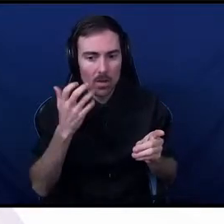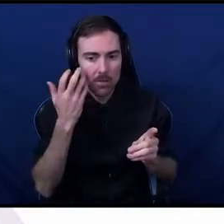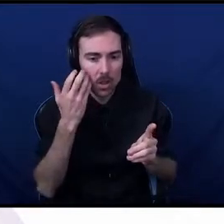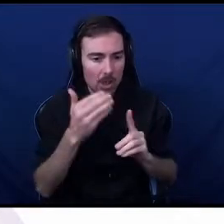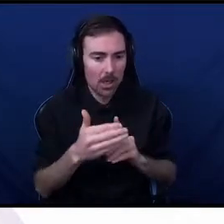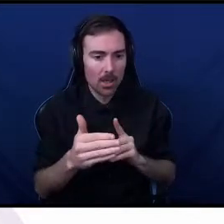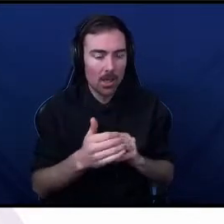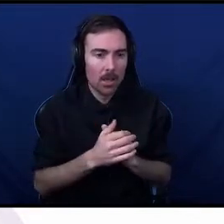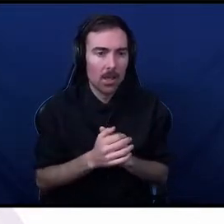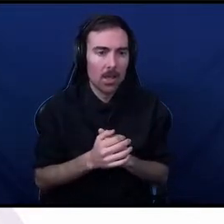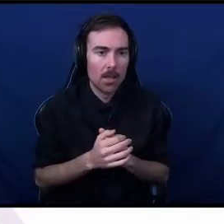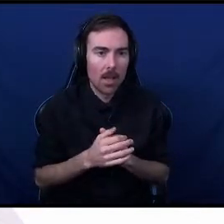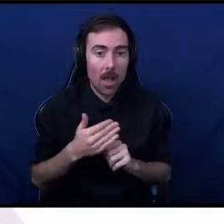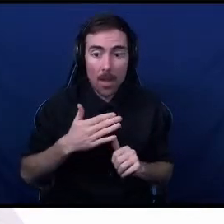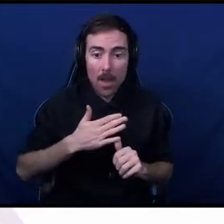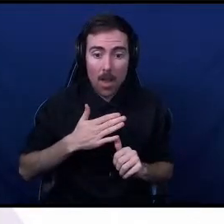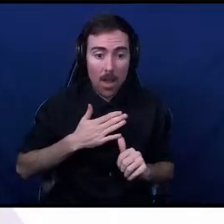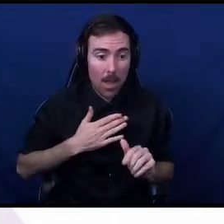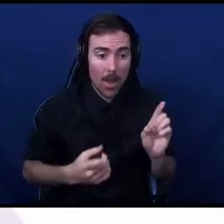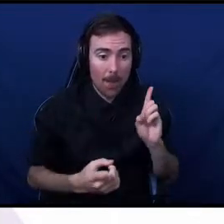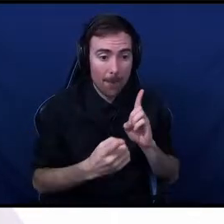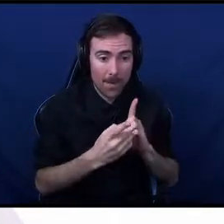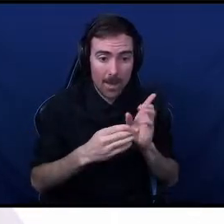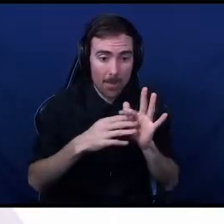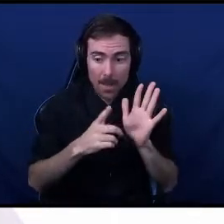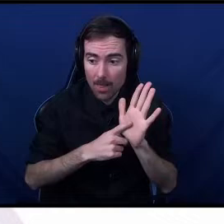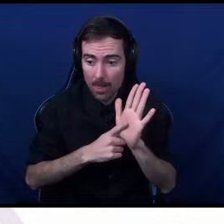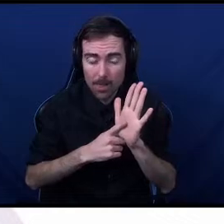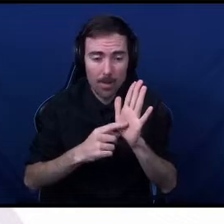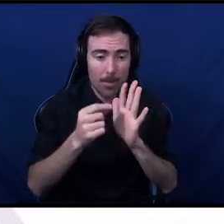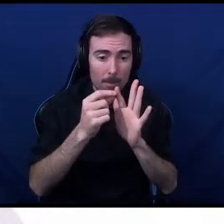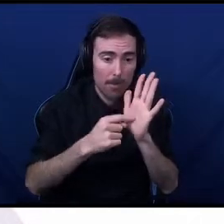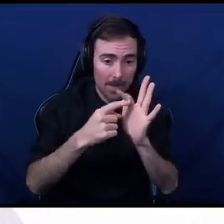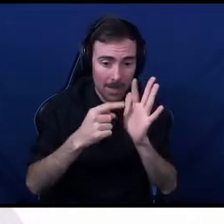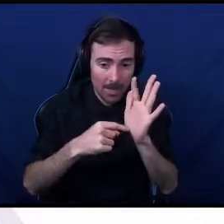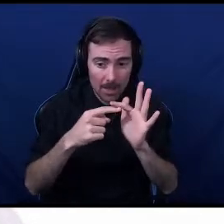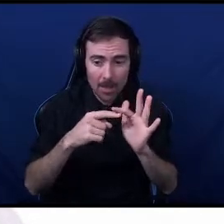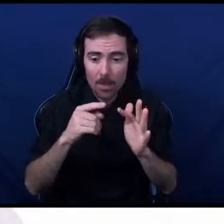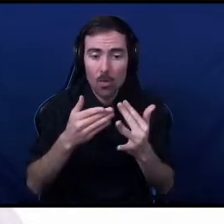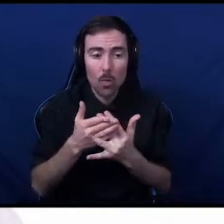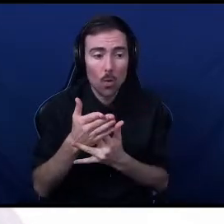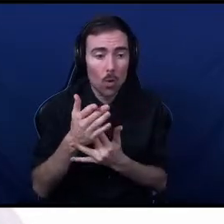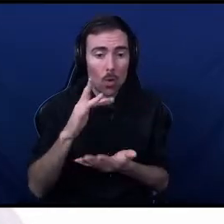Mel and Pete through Centre for inclusive design, where I got to meet many people of different abilities and diverse